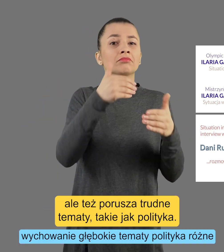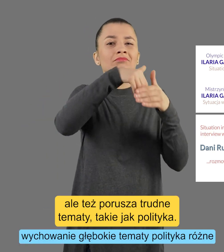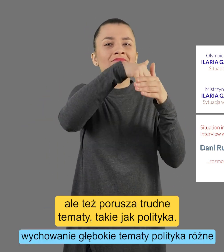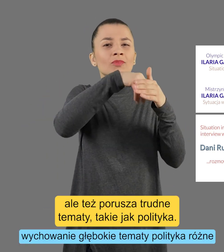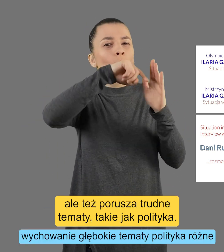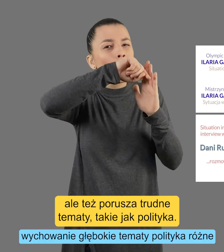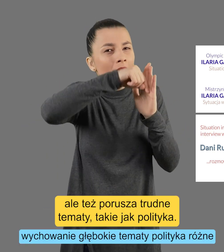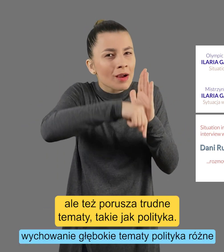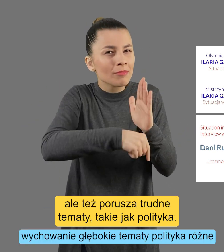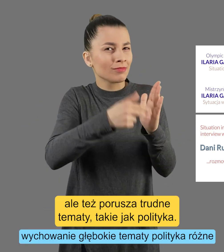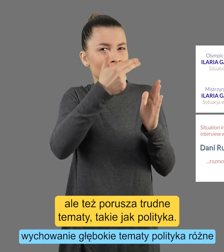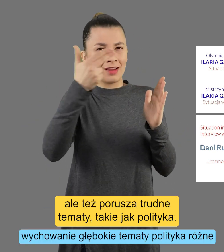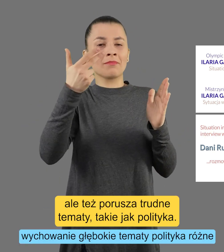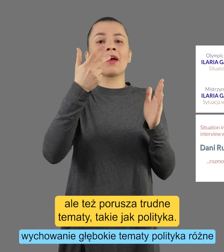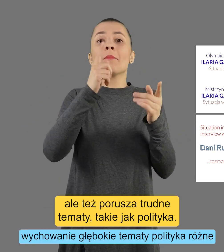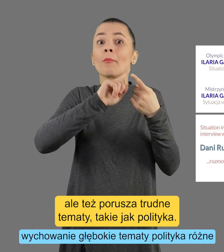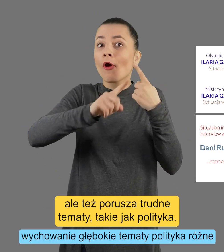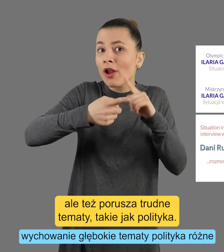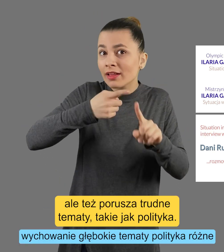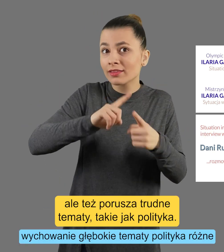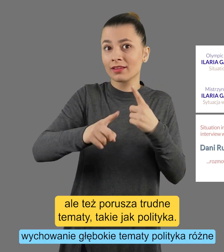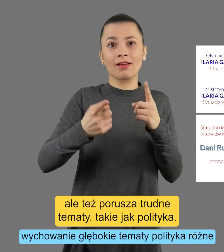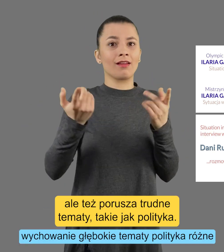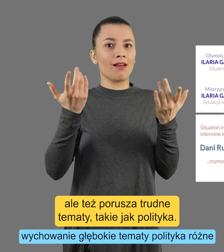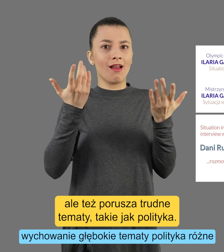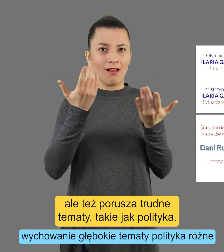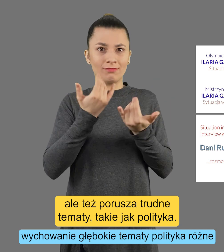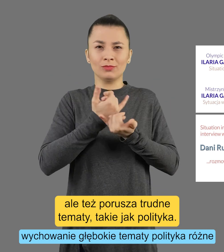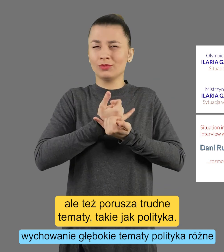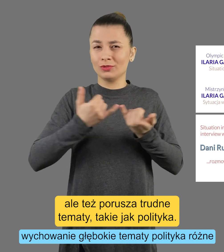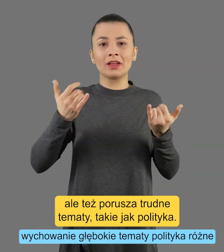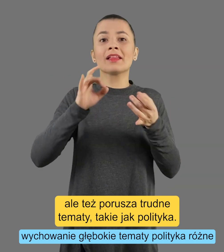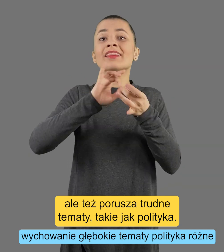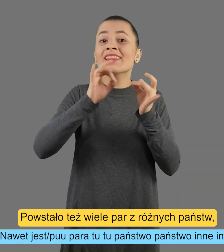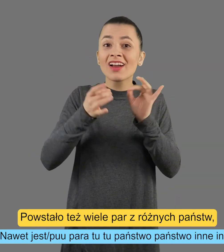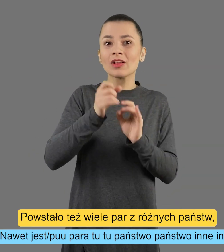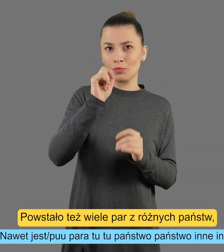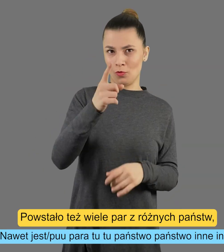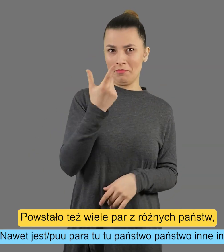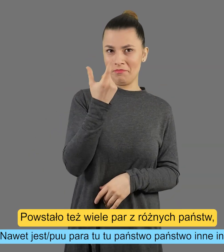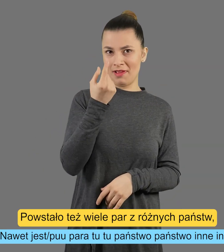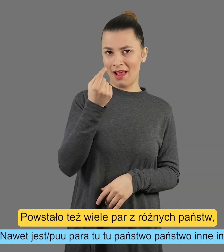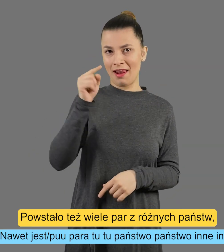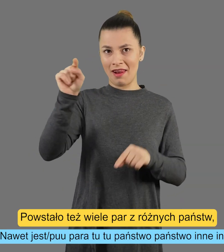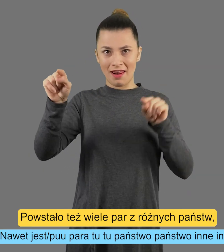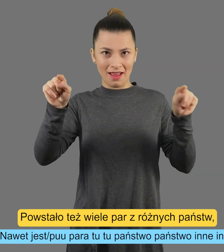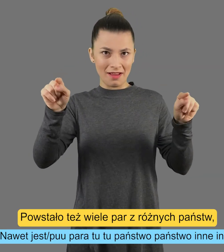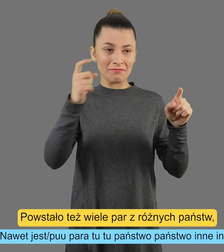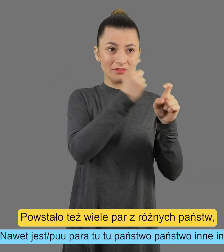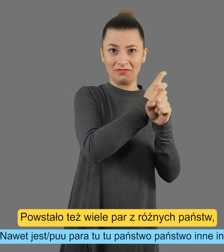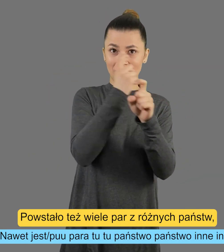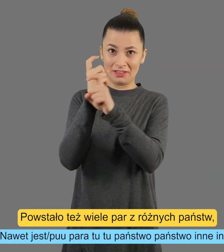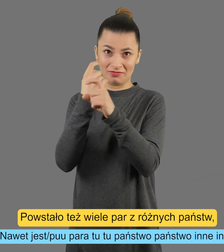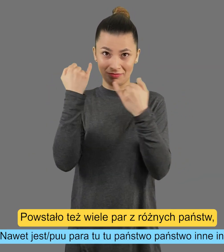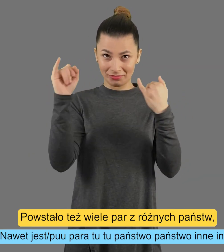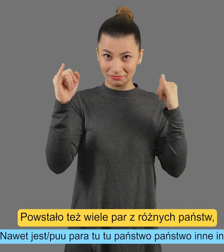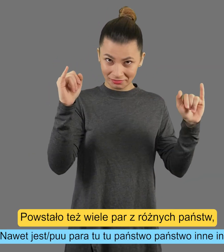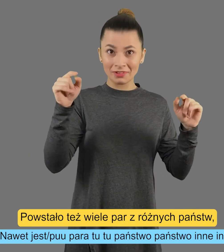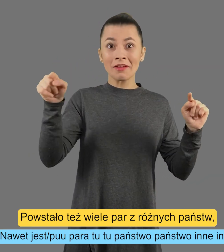but also touching on difficult topics, such as politics. There are also many couples from different countries